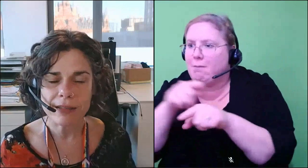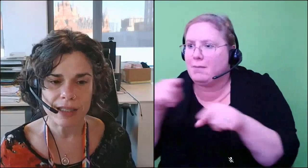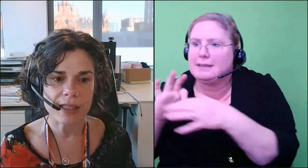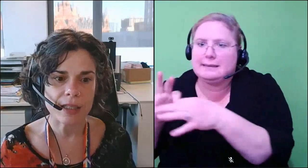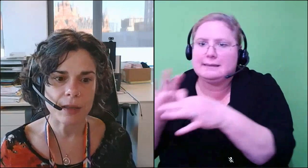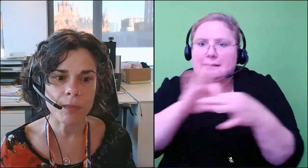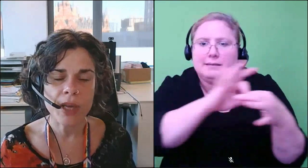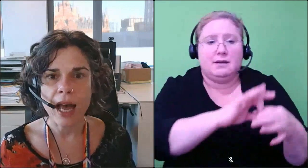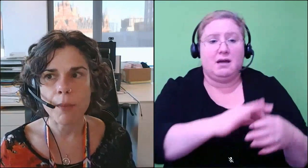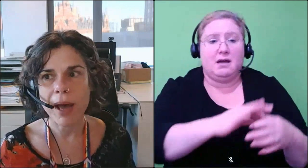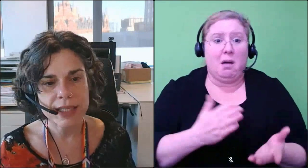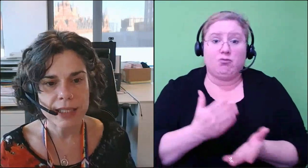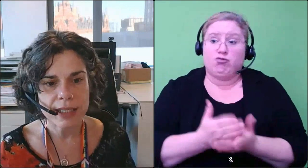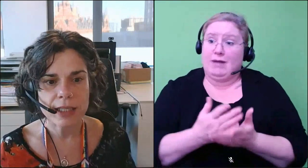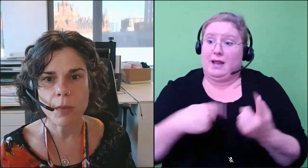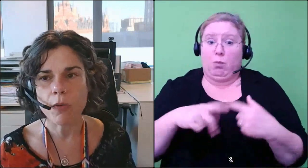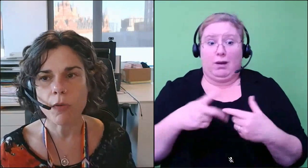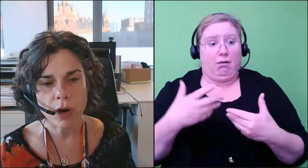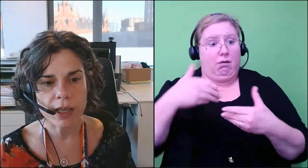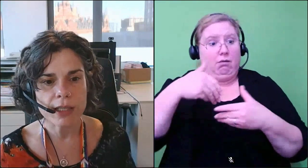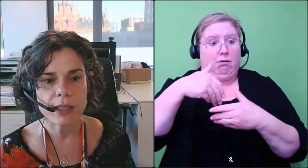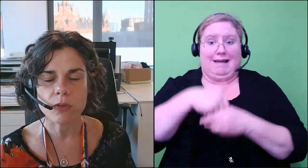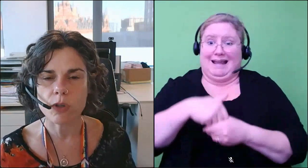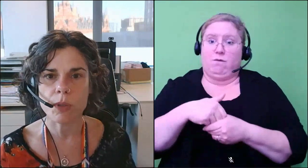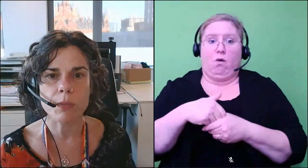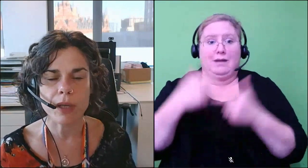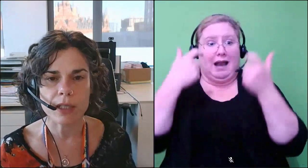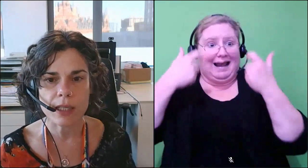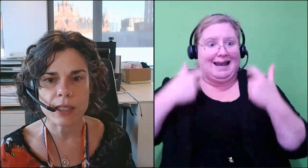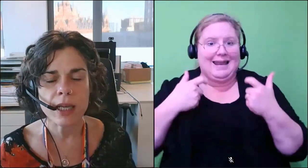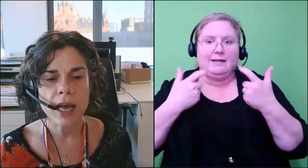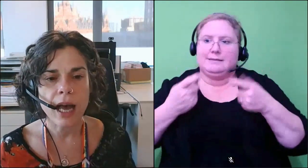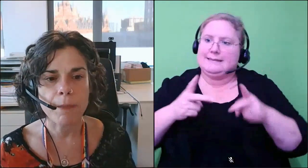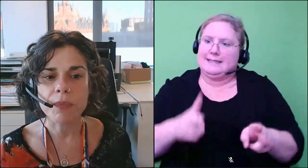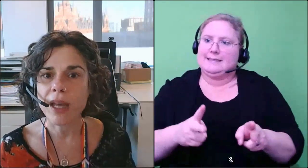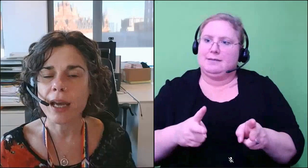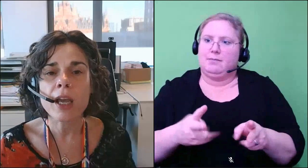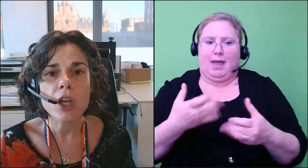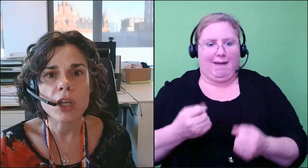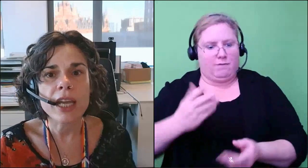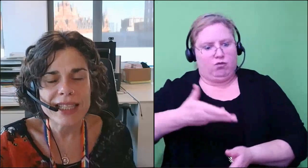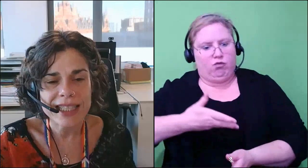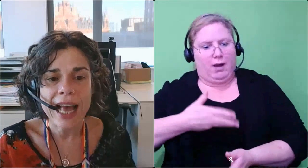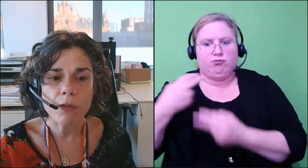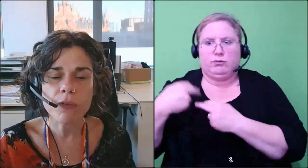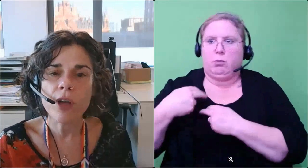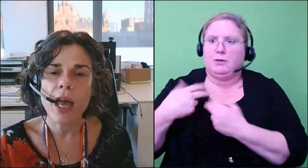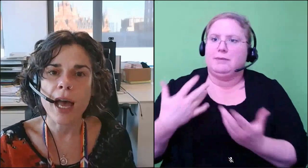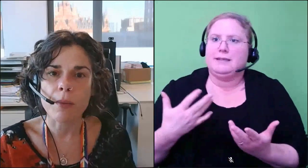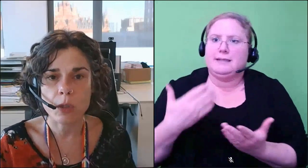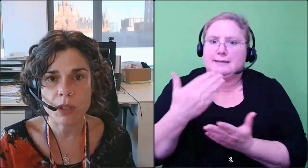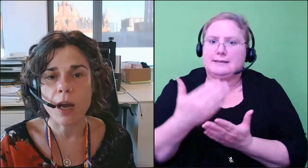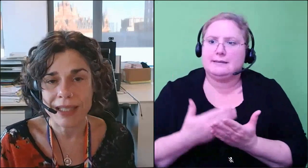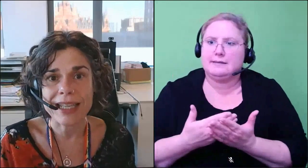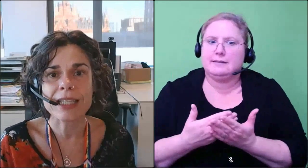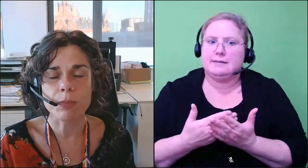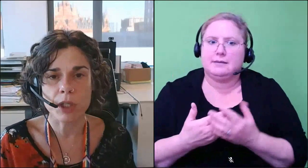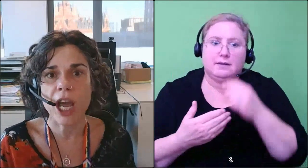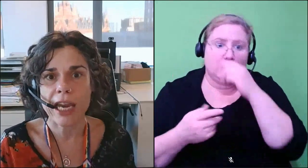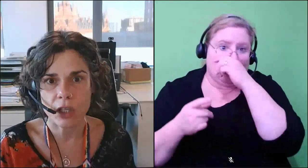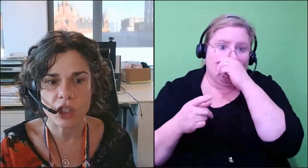legal system and a system of rights and responsibilities that itself sometimes needs to be changed